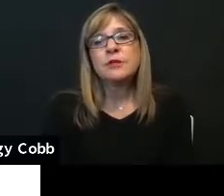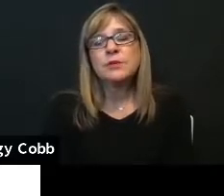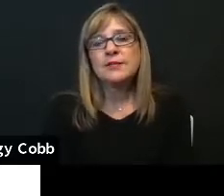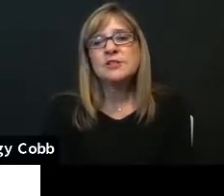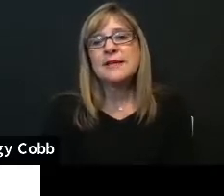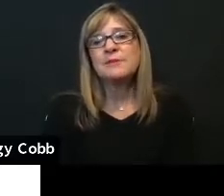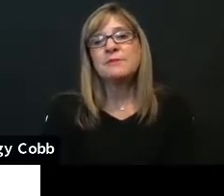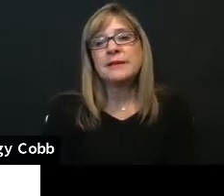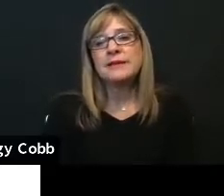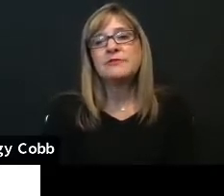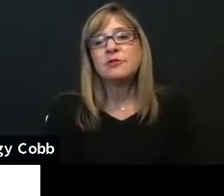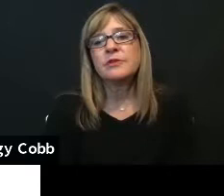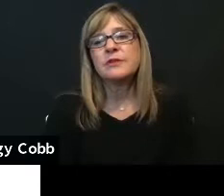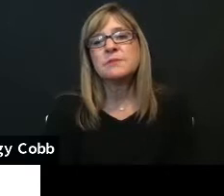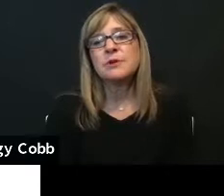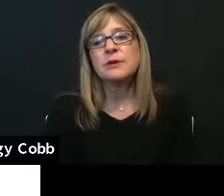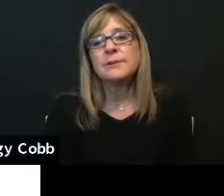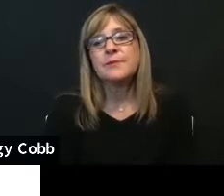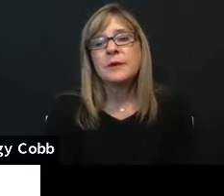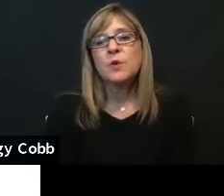where donations can be made for this program.